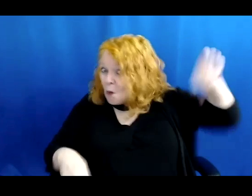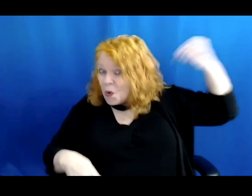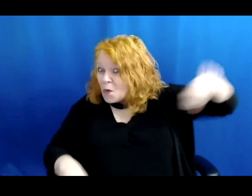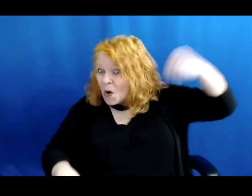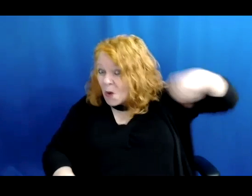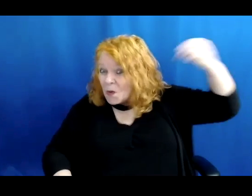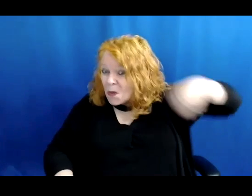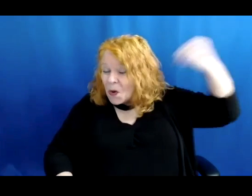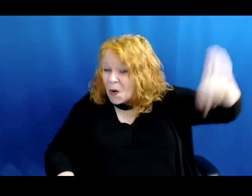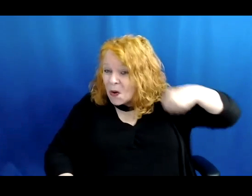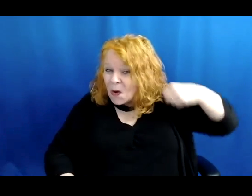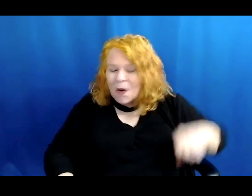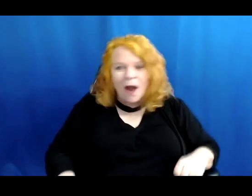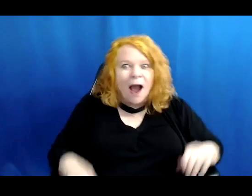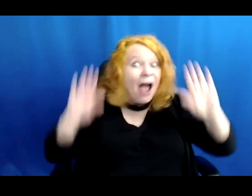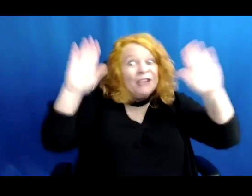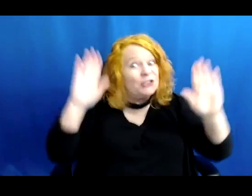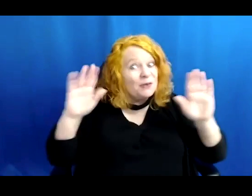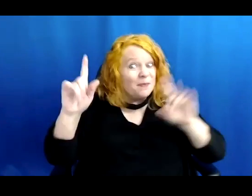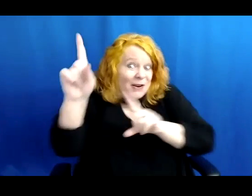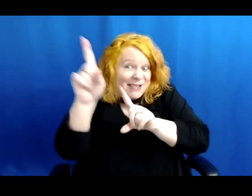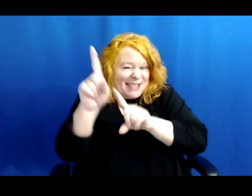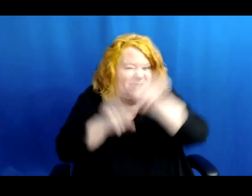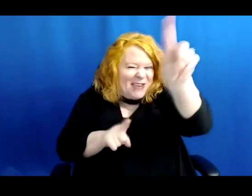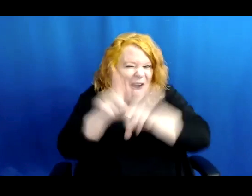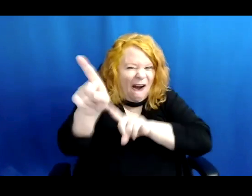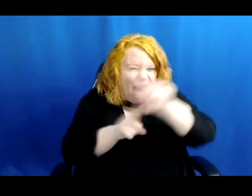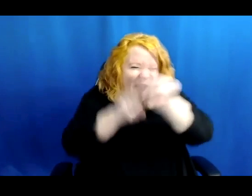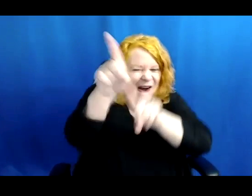WOOH. WOOH. WOOH. WOOH. WOOH. Superstars.